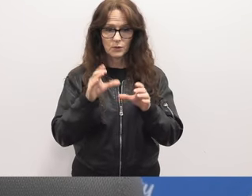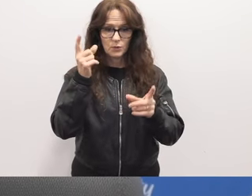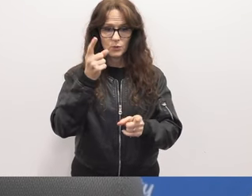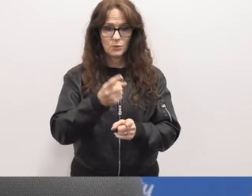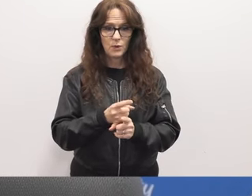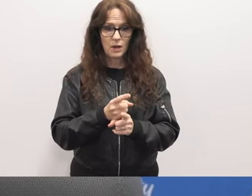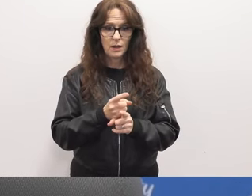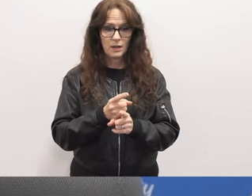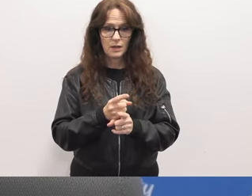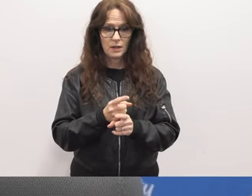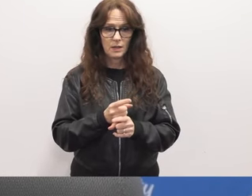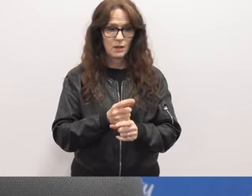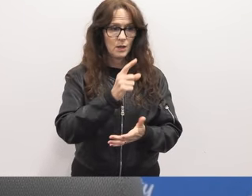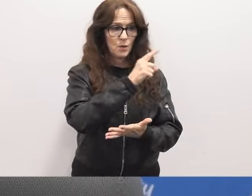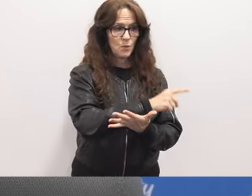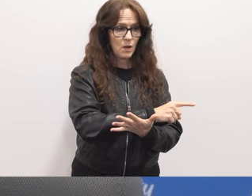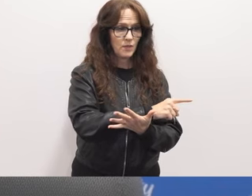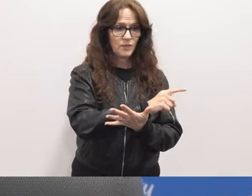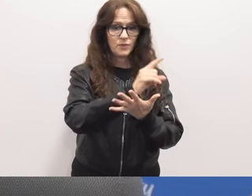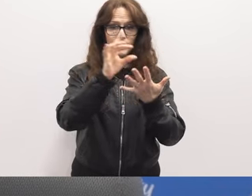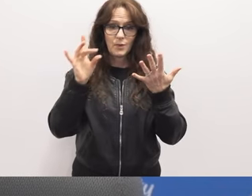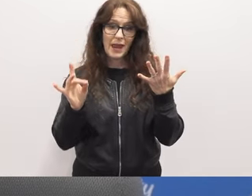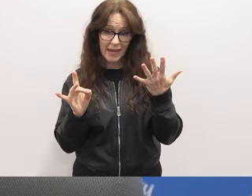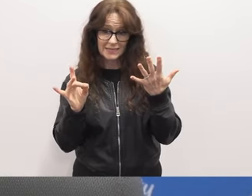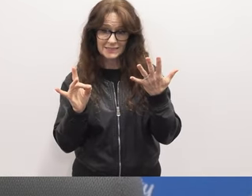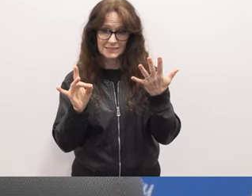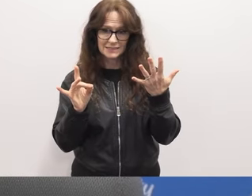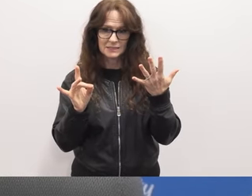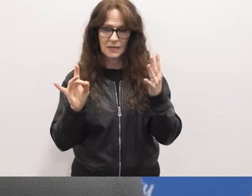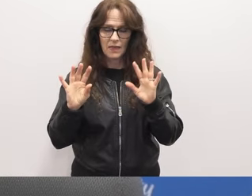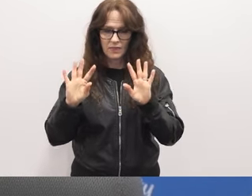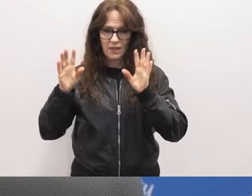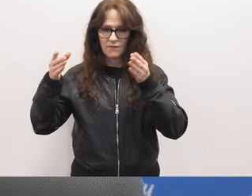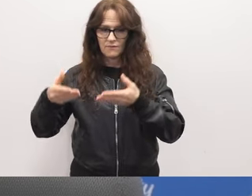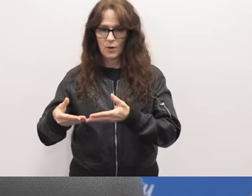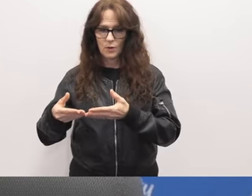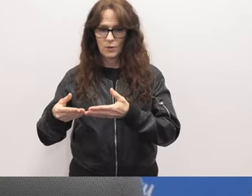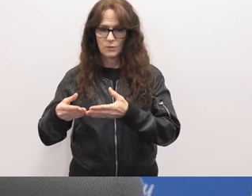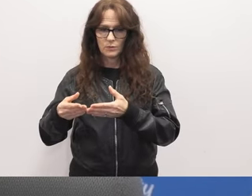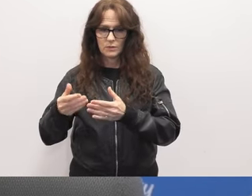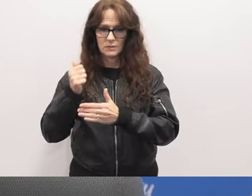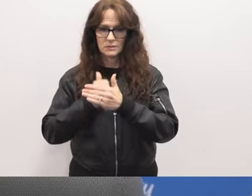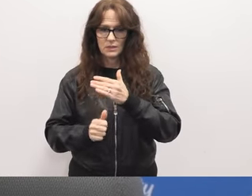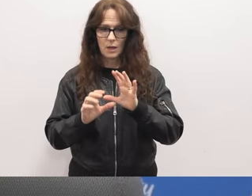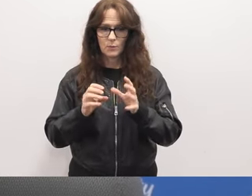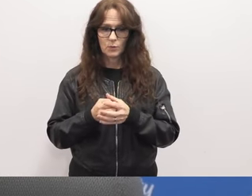grades one through eight and then focus in on our subgroup of students that they should be